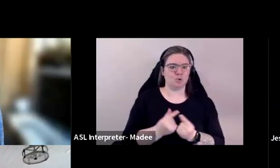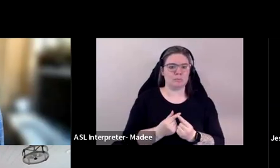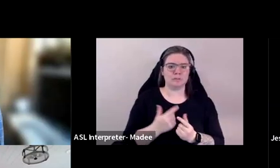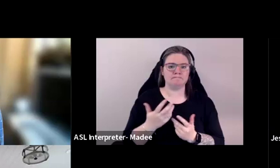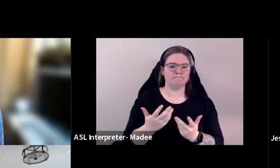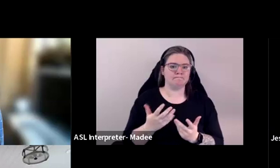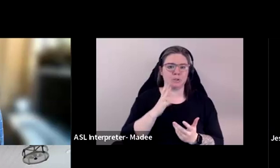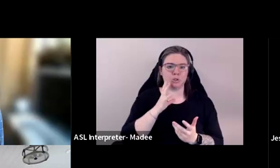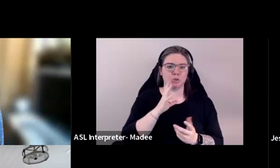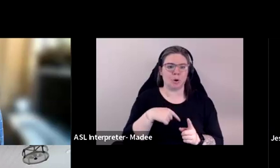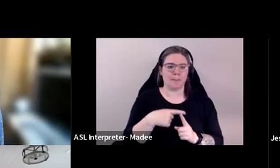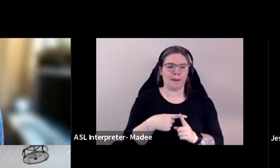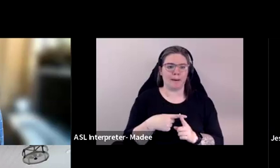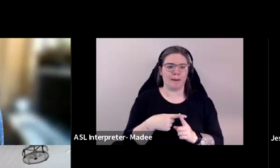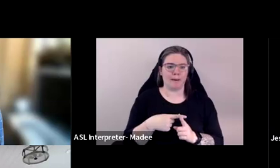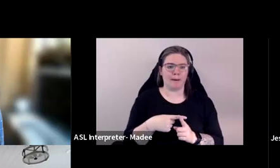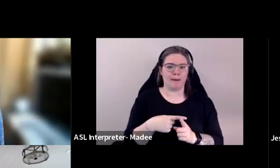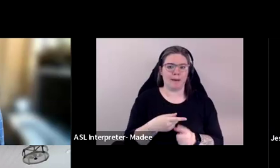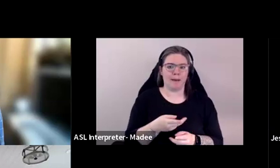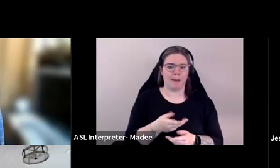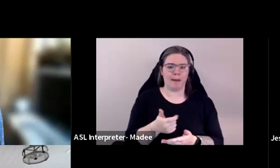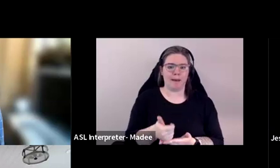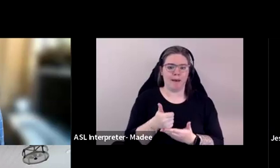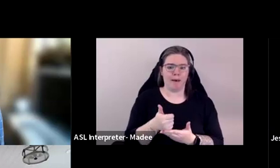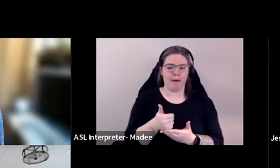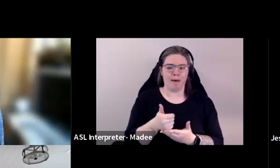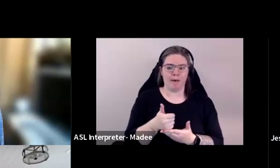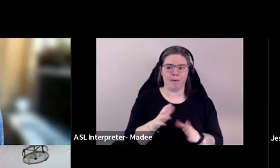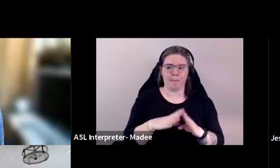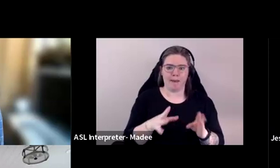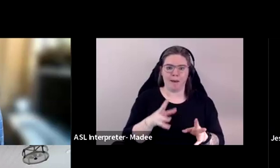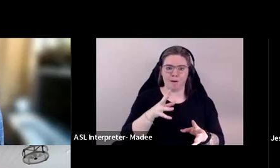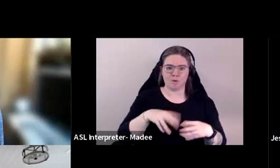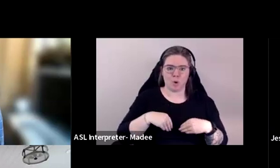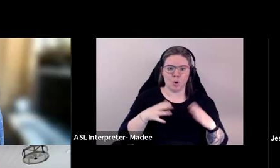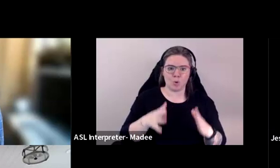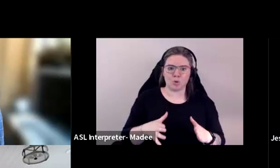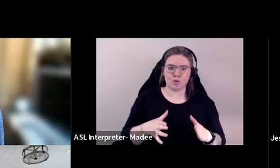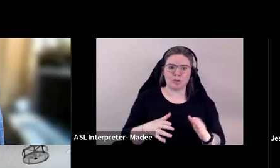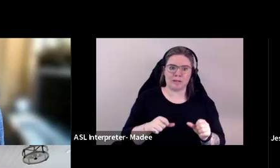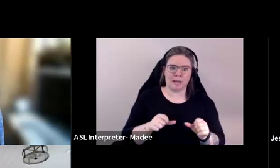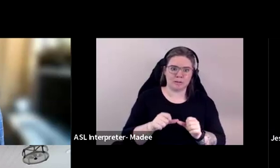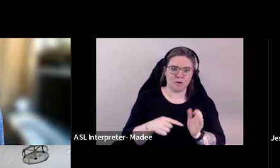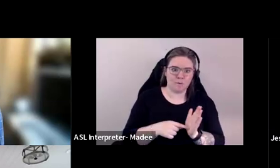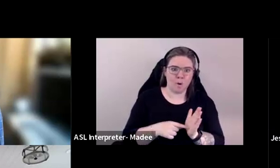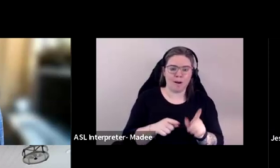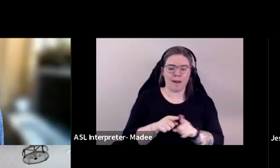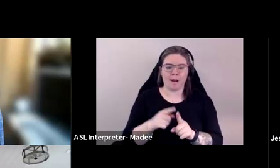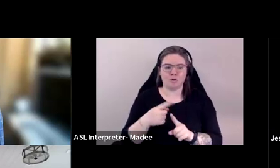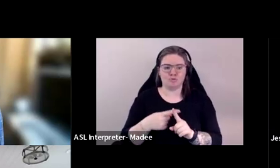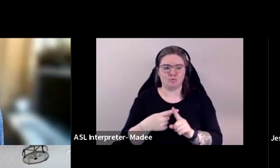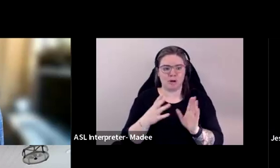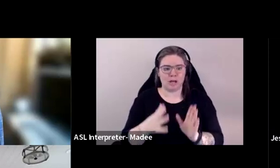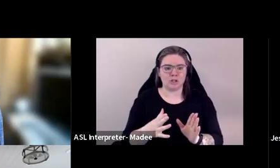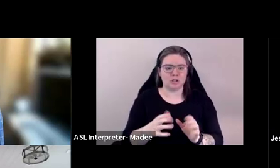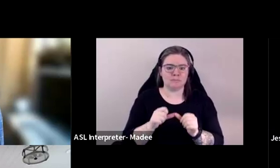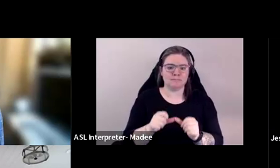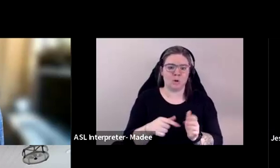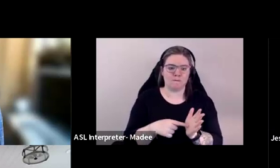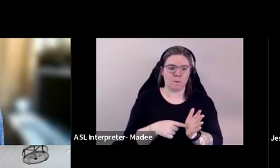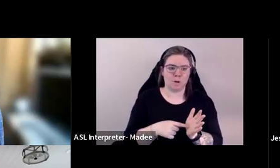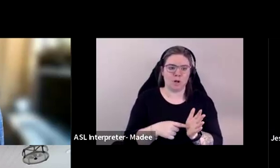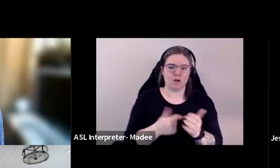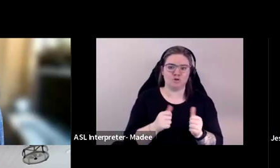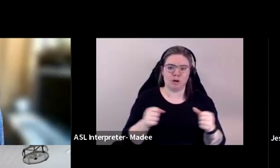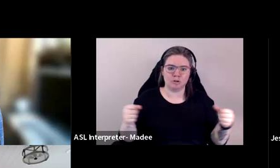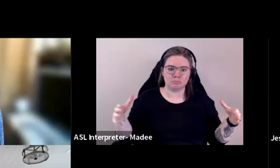Maria Cordova: help homeowners stay in their homes, help renters be able to afford living where they're living. And so a lot of the neighborhoods are starting to come together and meet at community centers.